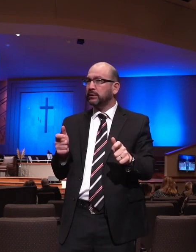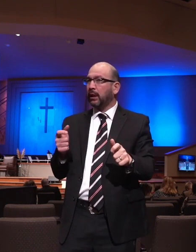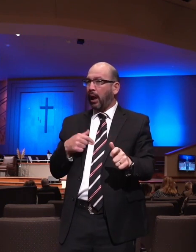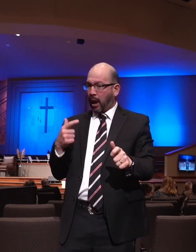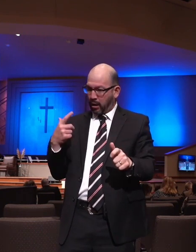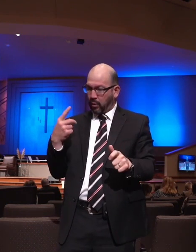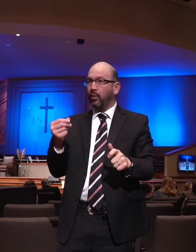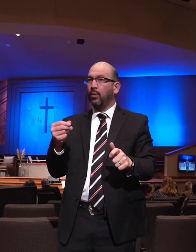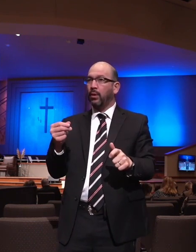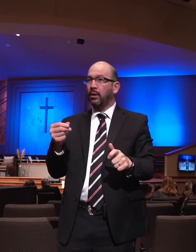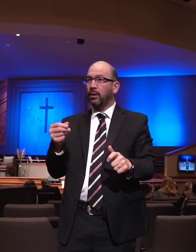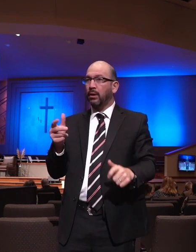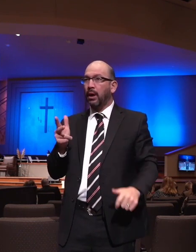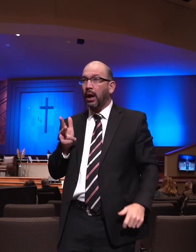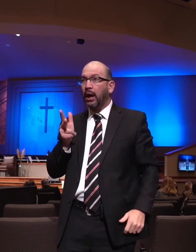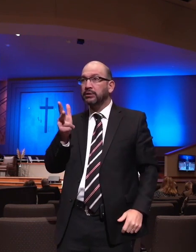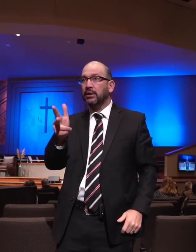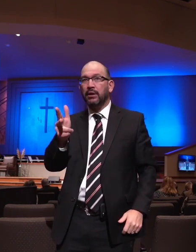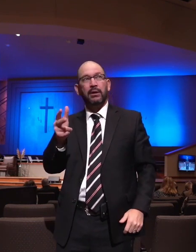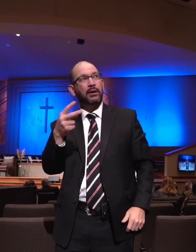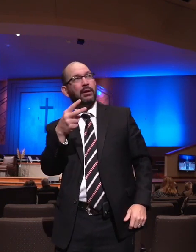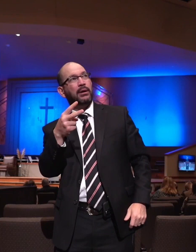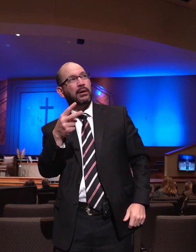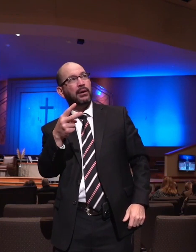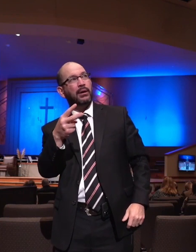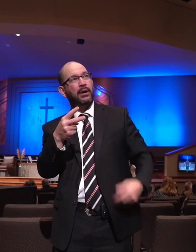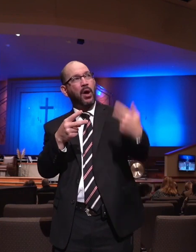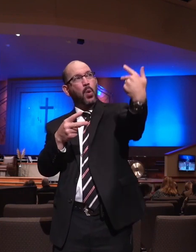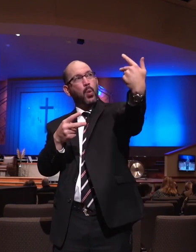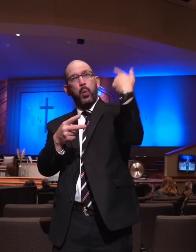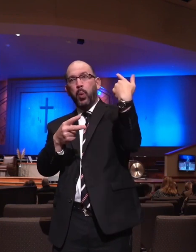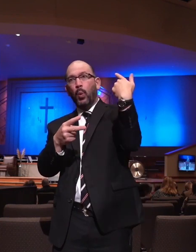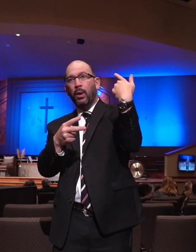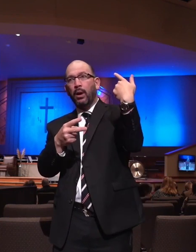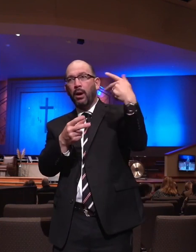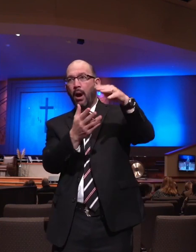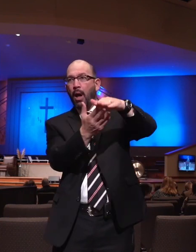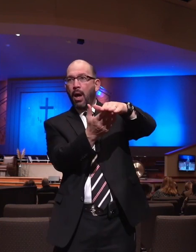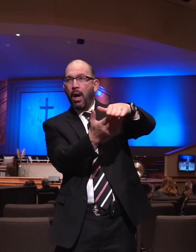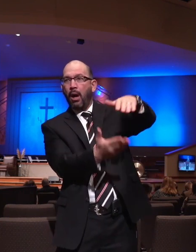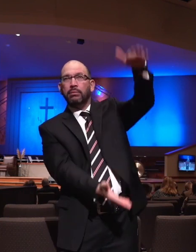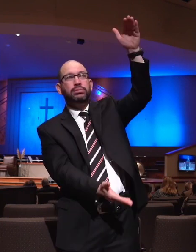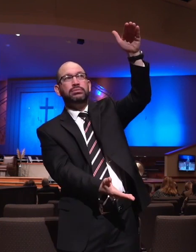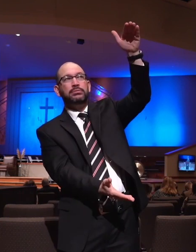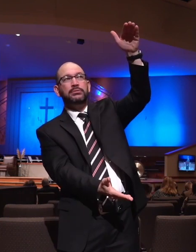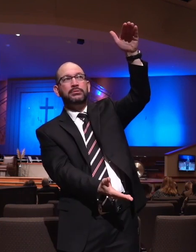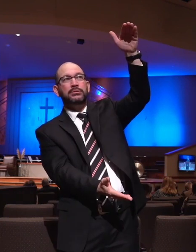as I take off I see what's happening as he takes off like a deck of cards every